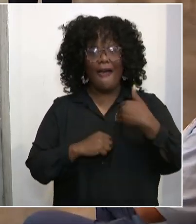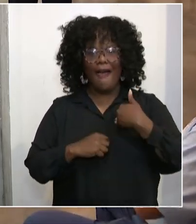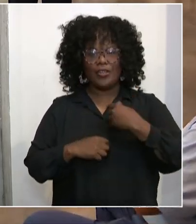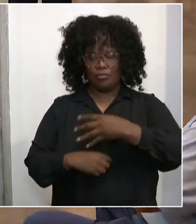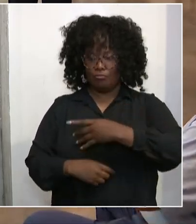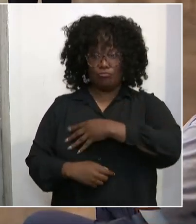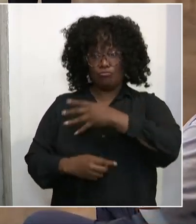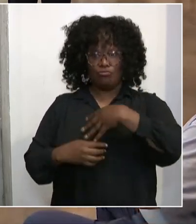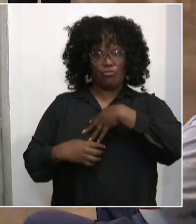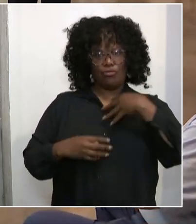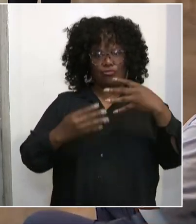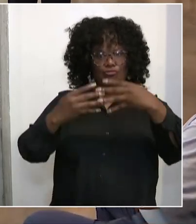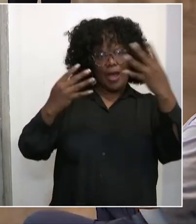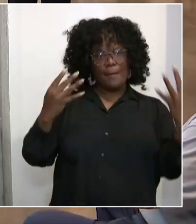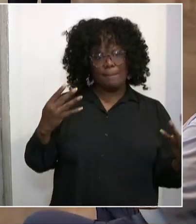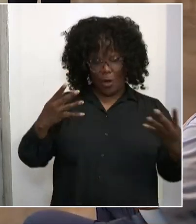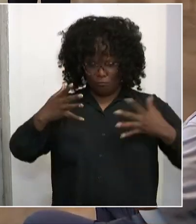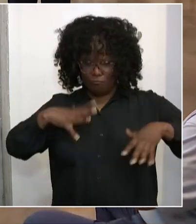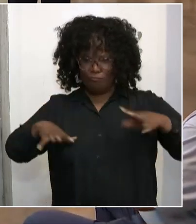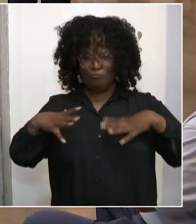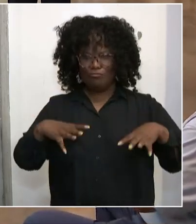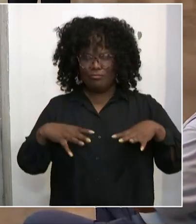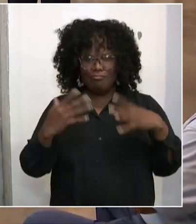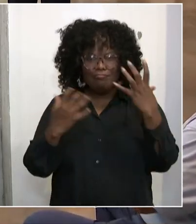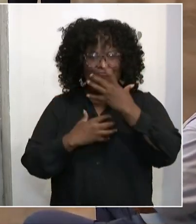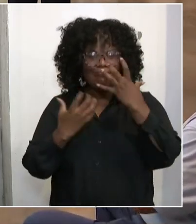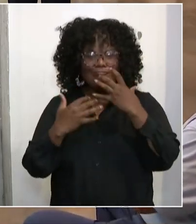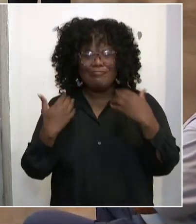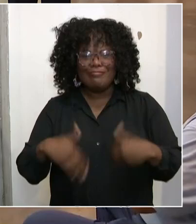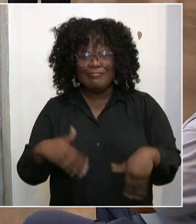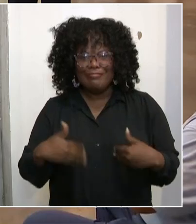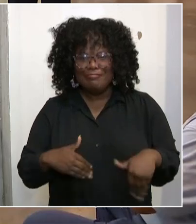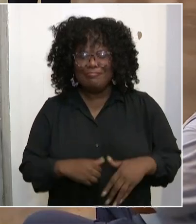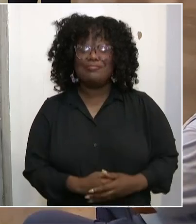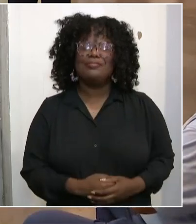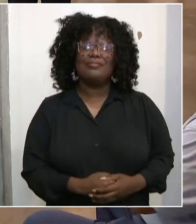who is the director of the mayor's office of LGBTQ Affairs.